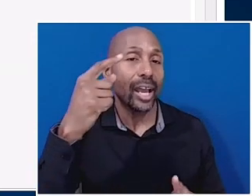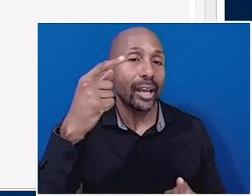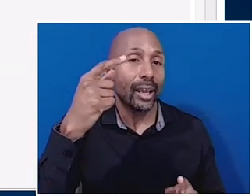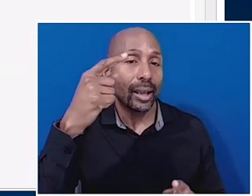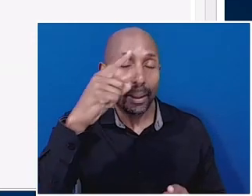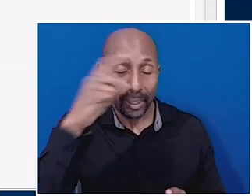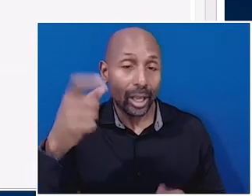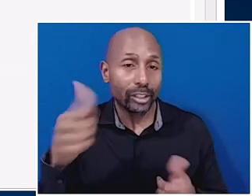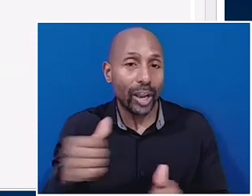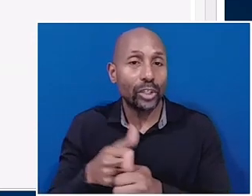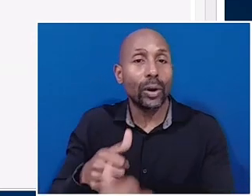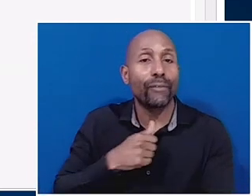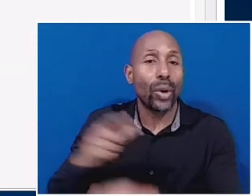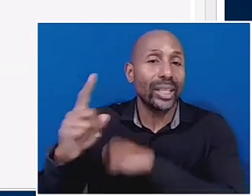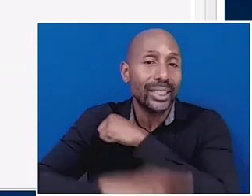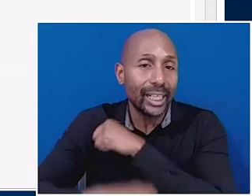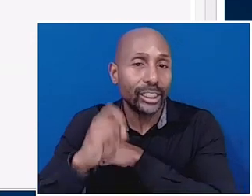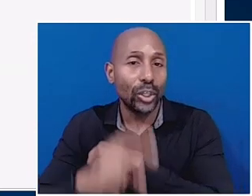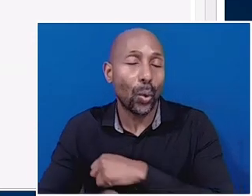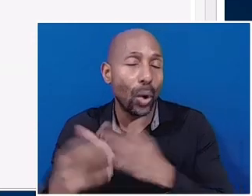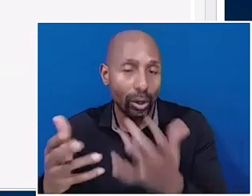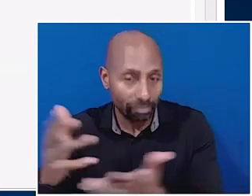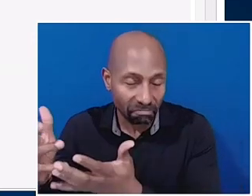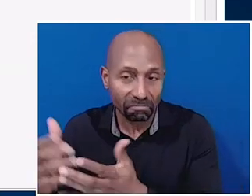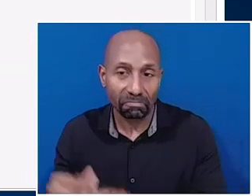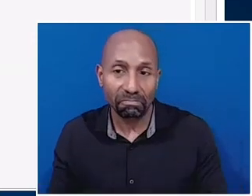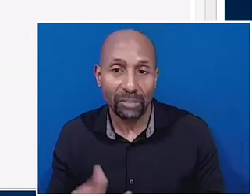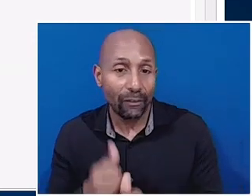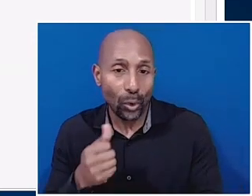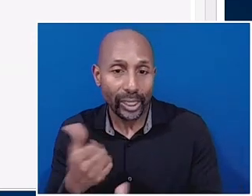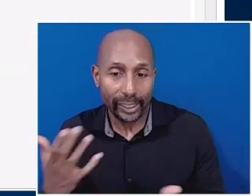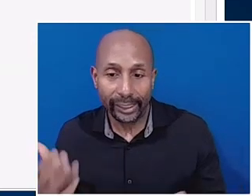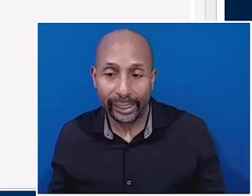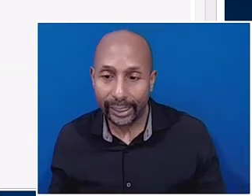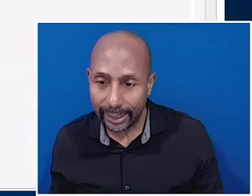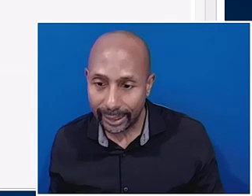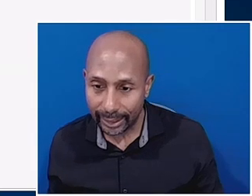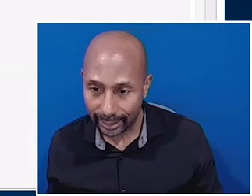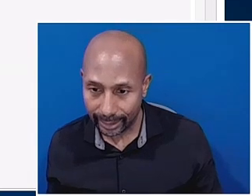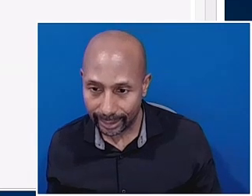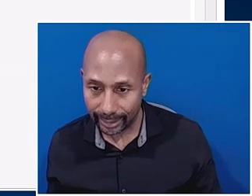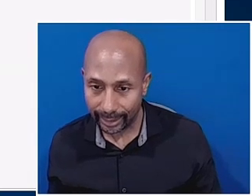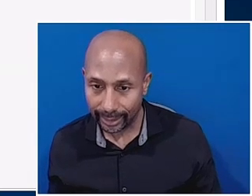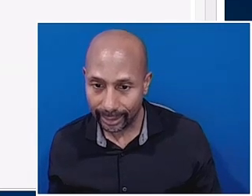And has requirements, or is looking at